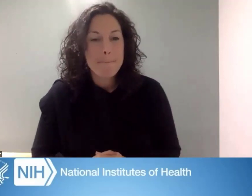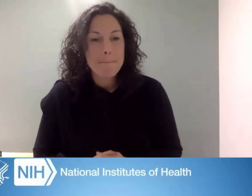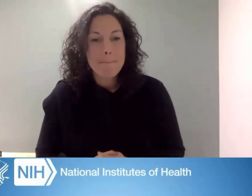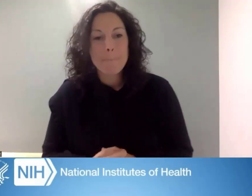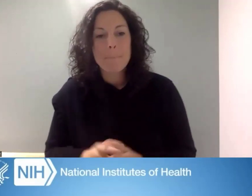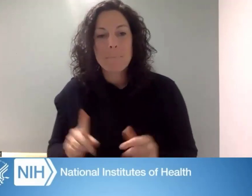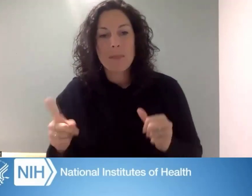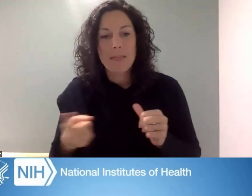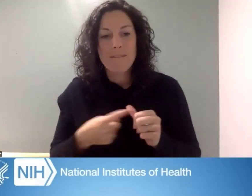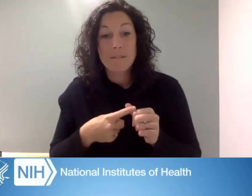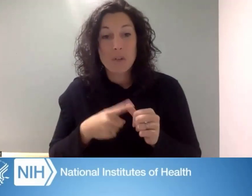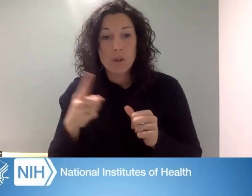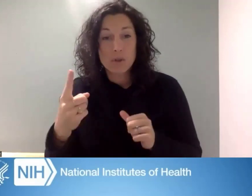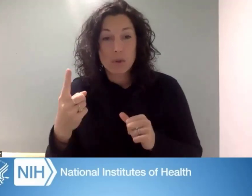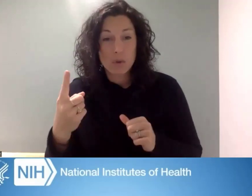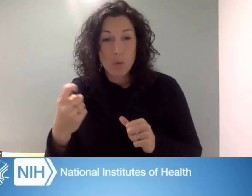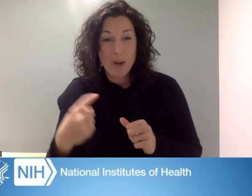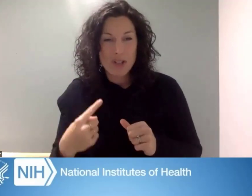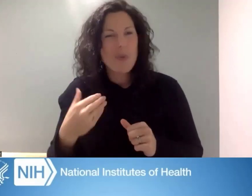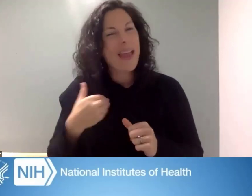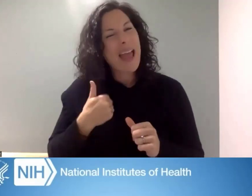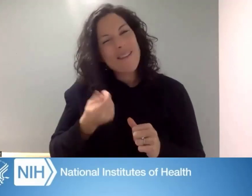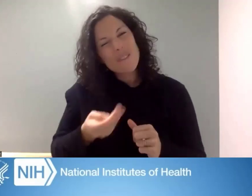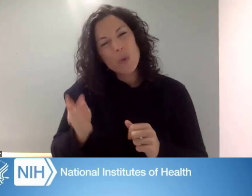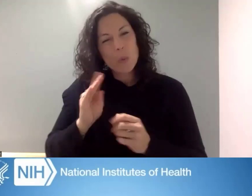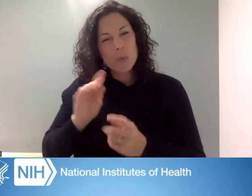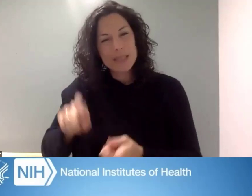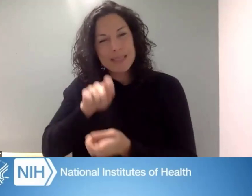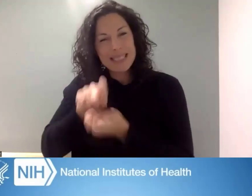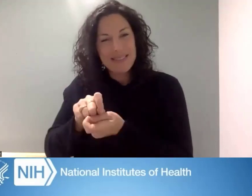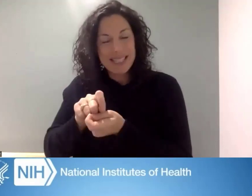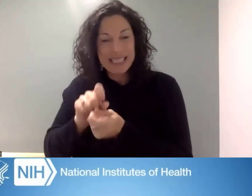and we did have a few sort of specific scenarios,